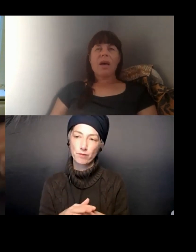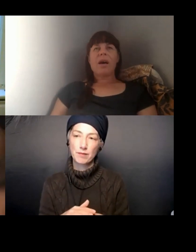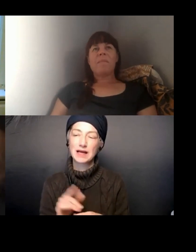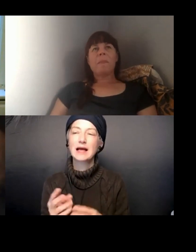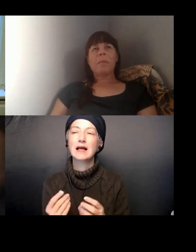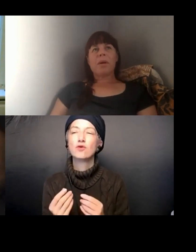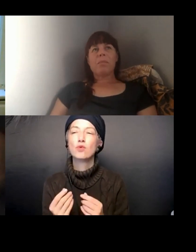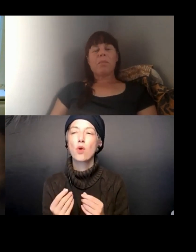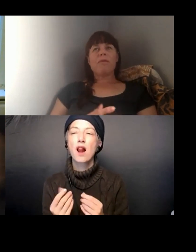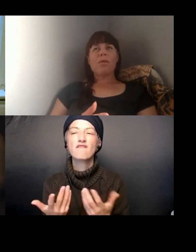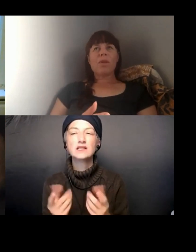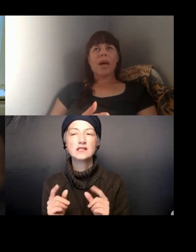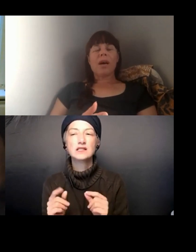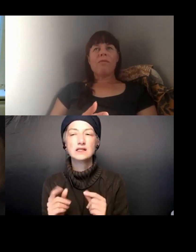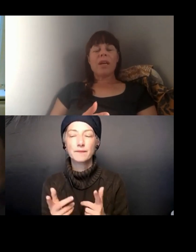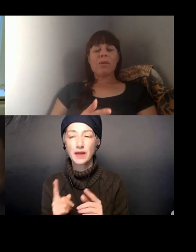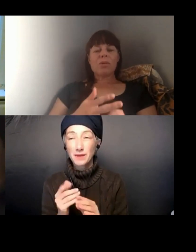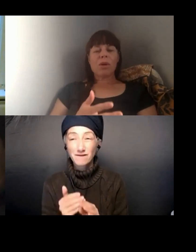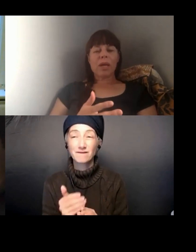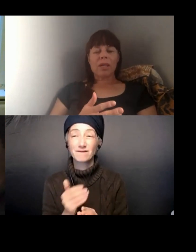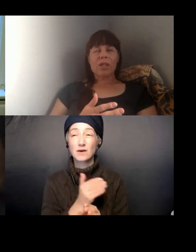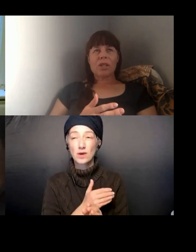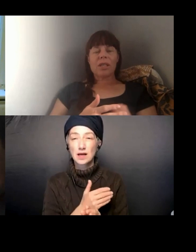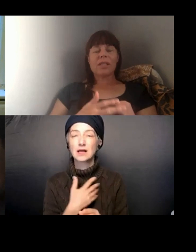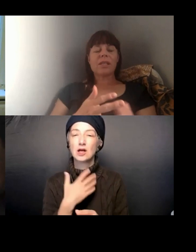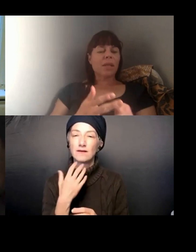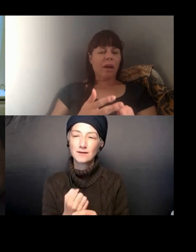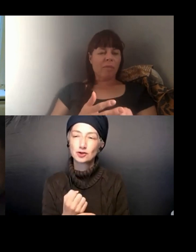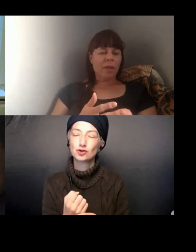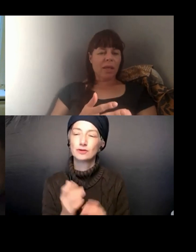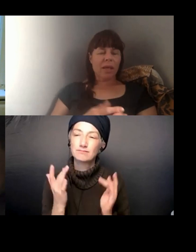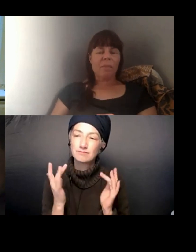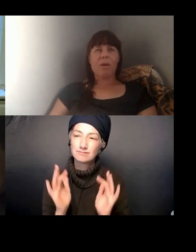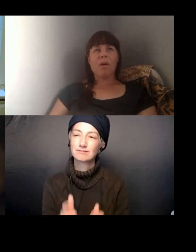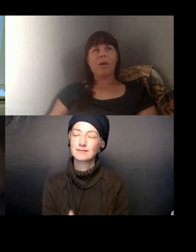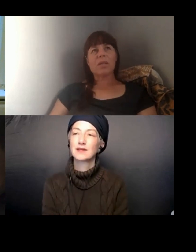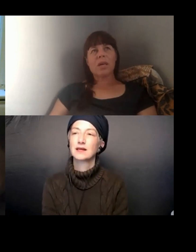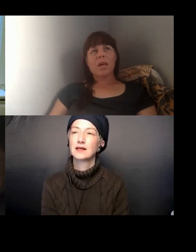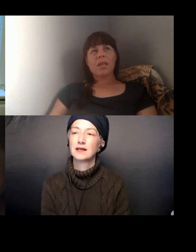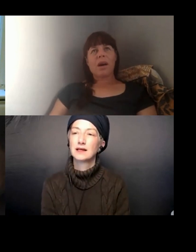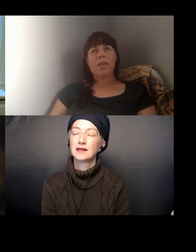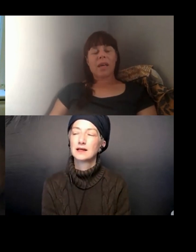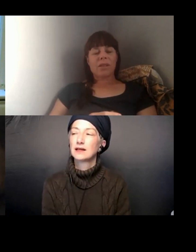But before that, I really want to acknowledge - this is something that I've been thinking about a lot -